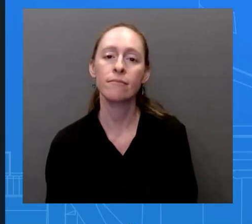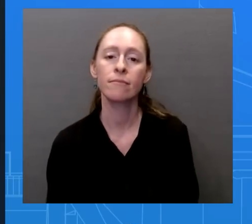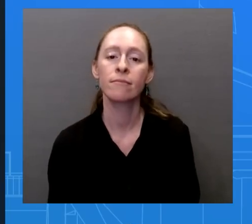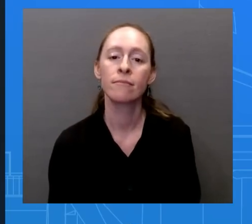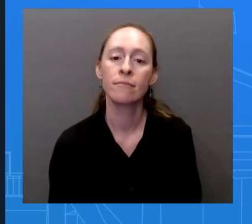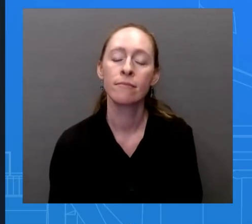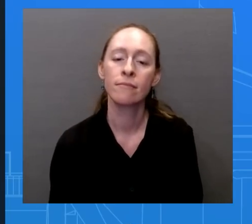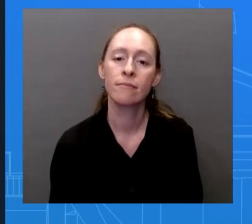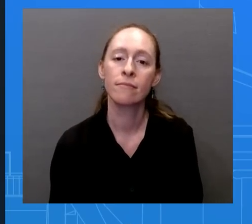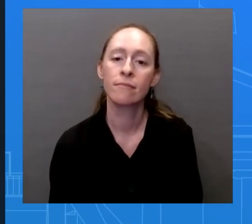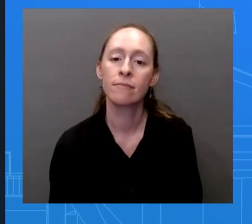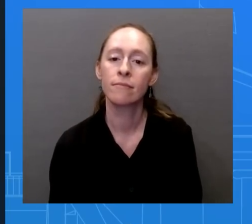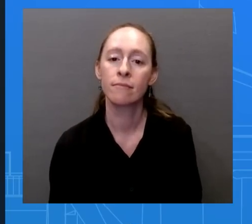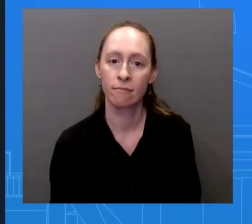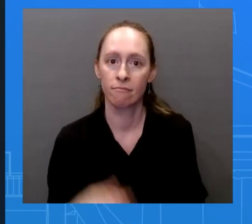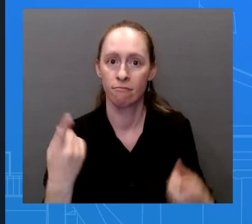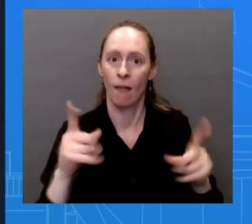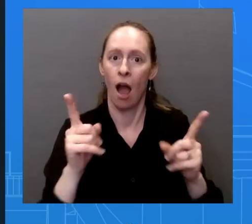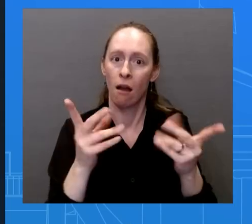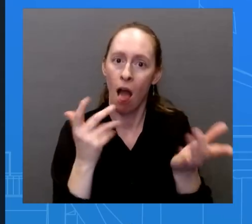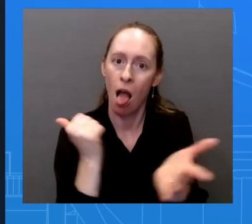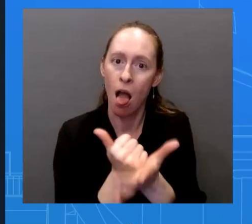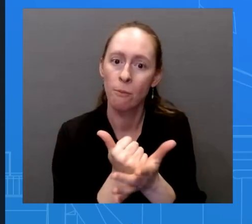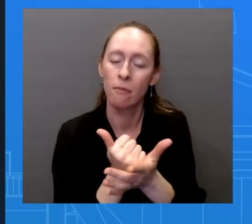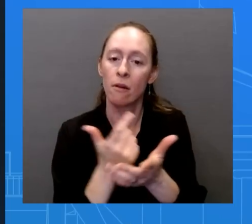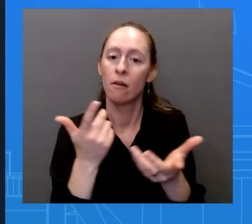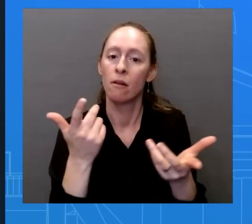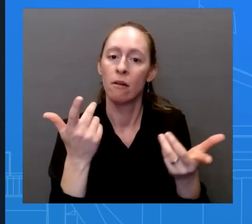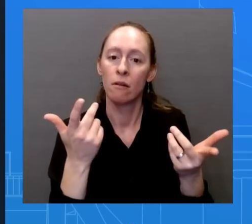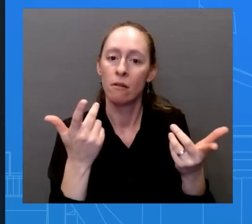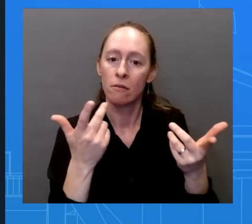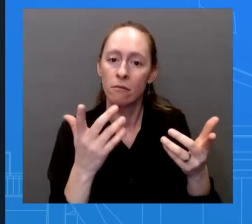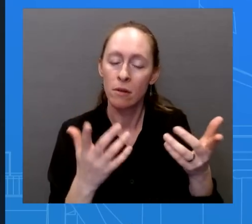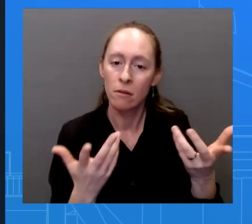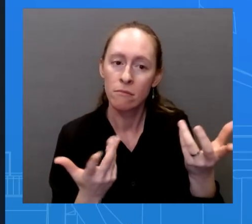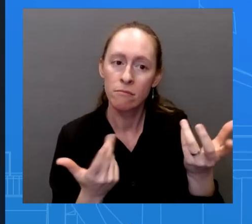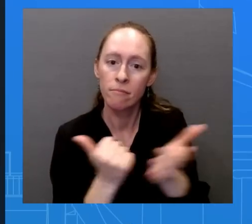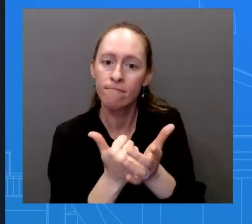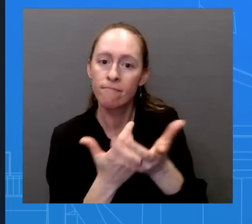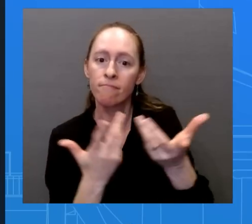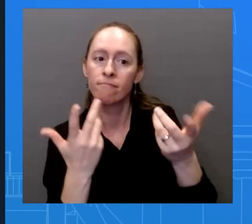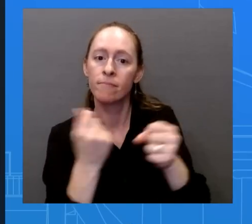for more integrated and stable region, including Israel's integration over time into the Arab world.